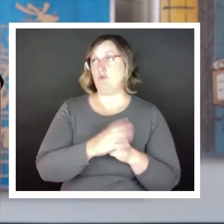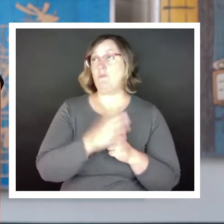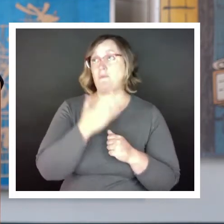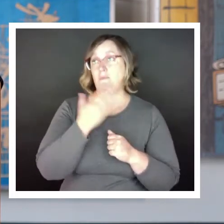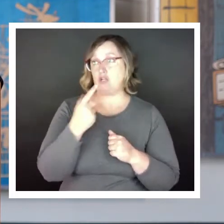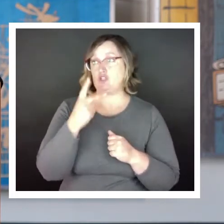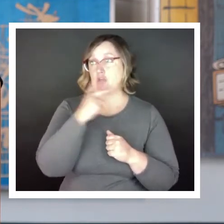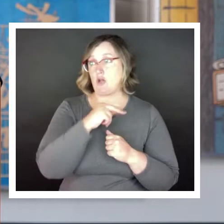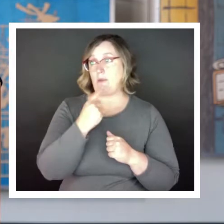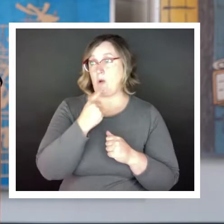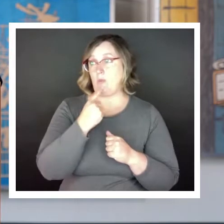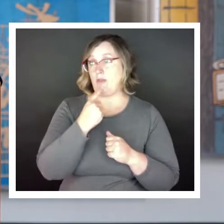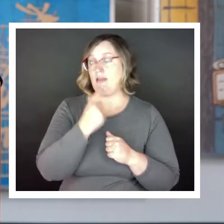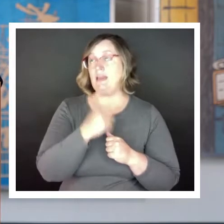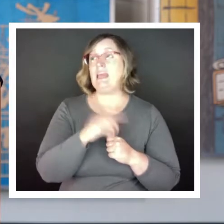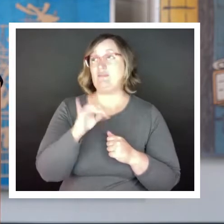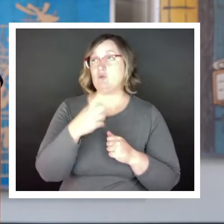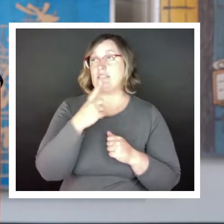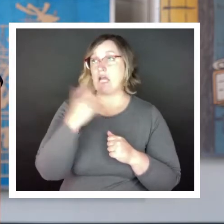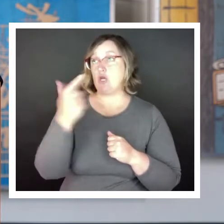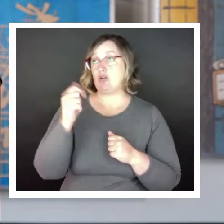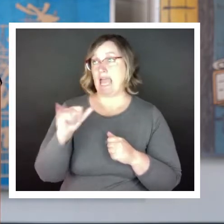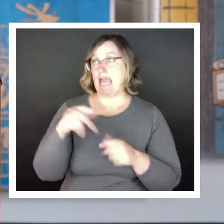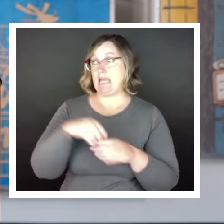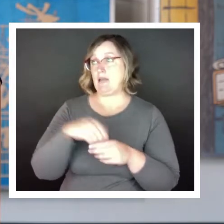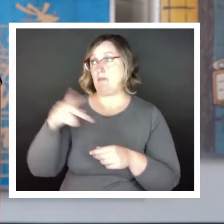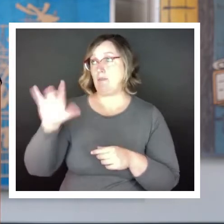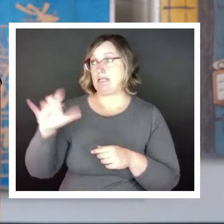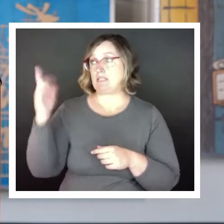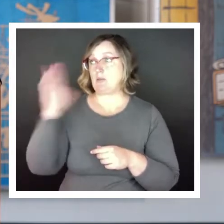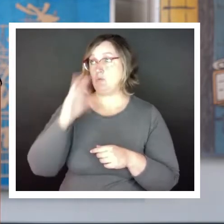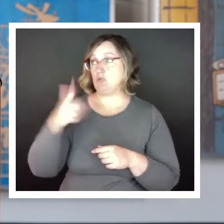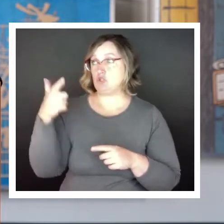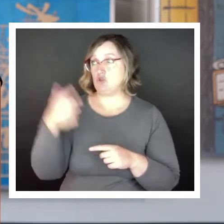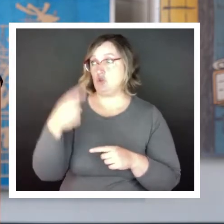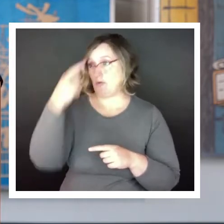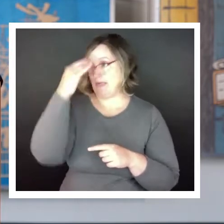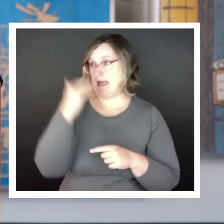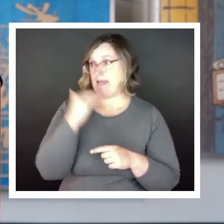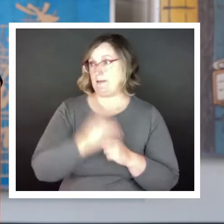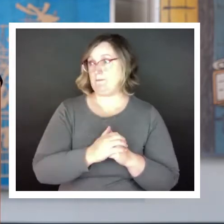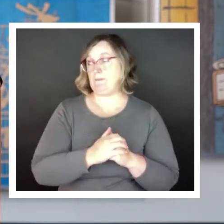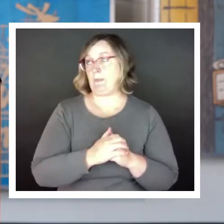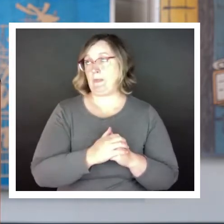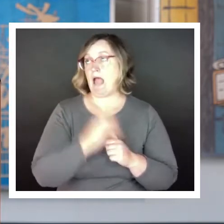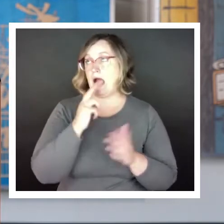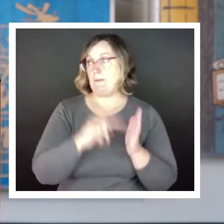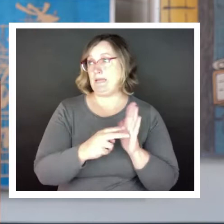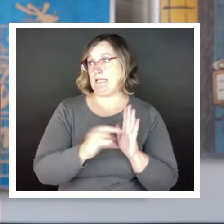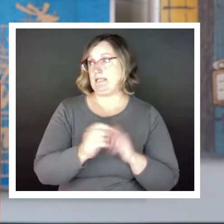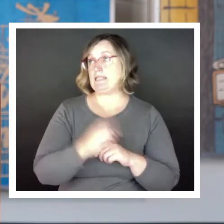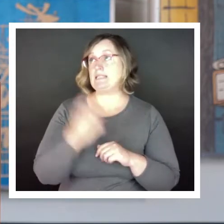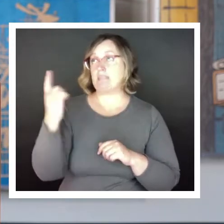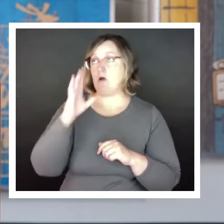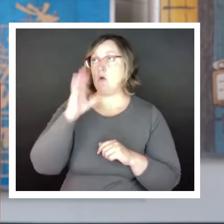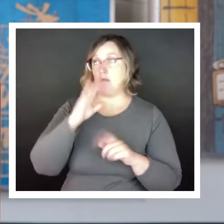If you say you are gay in public, someone is going to shoot you in the head. I mean it, someone is going to kill you."